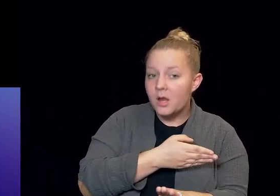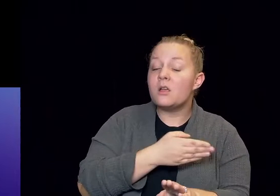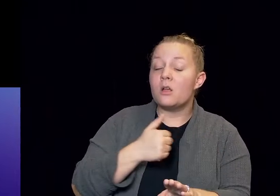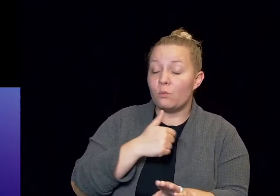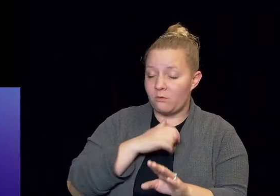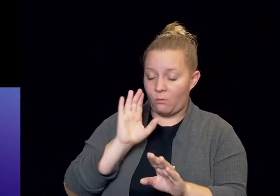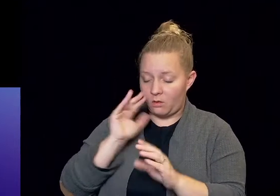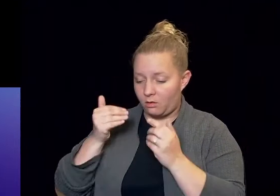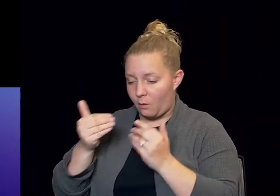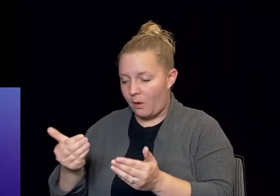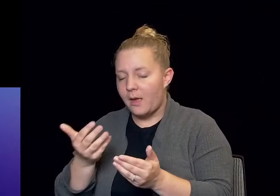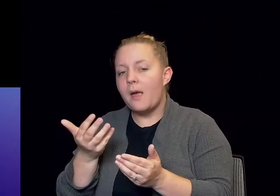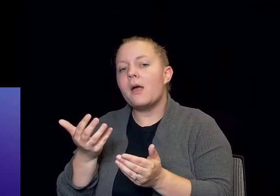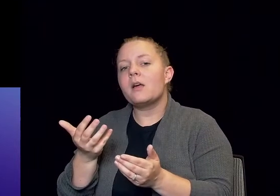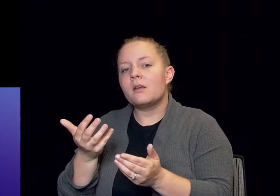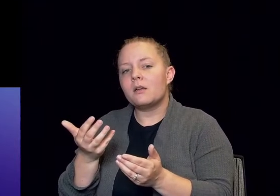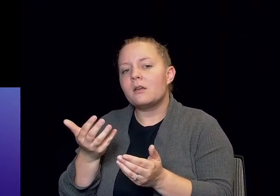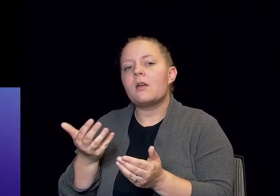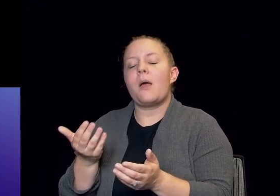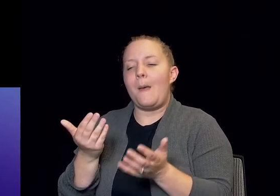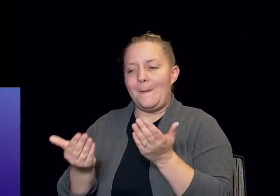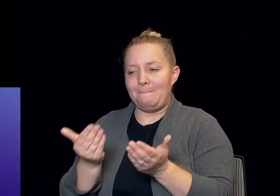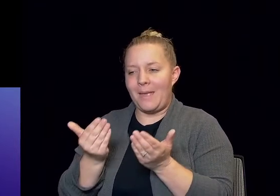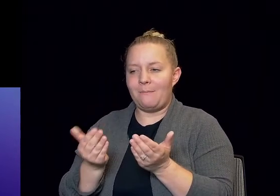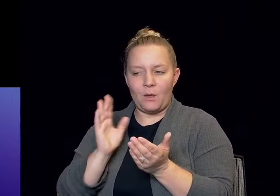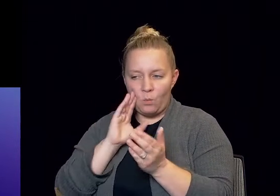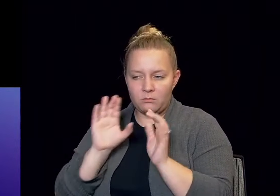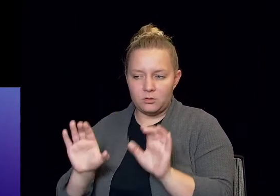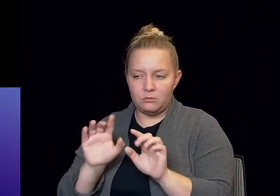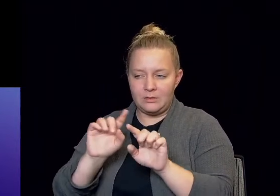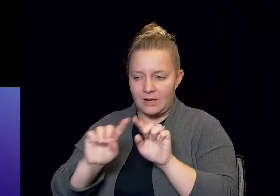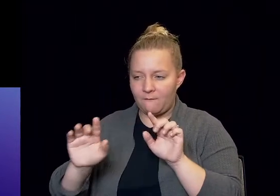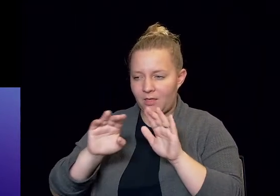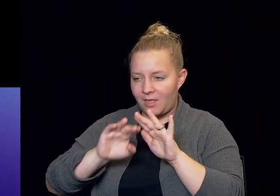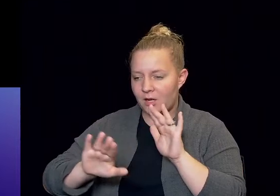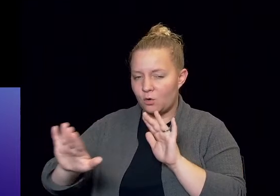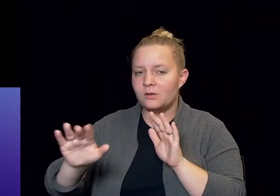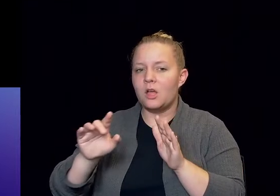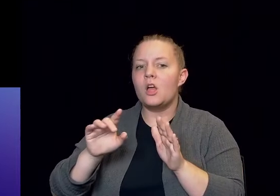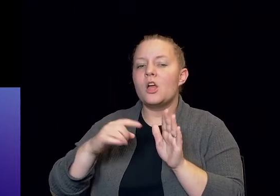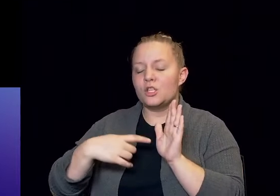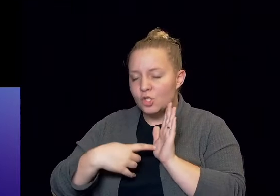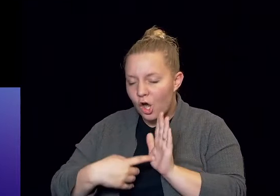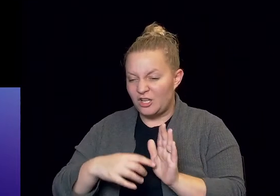might call it a little bit different than what you did, but it's called the check mark method. So